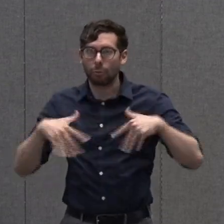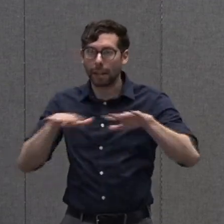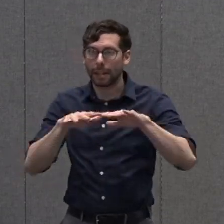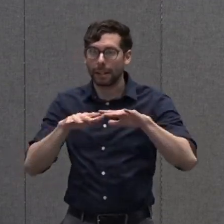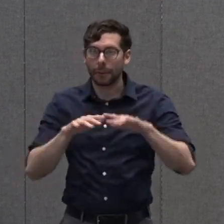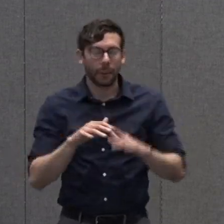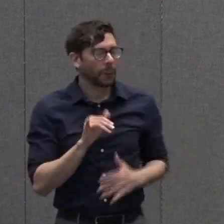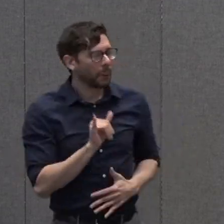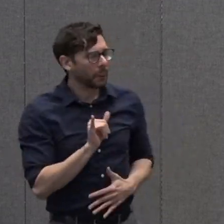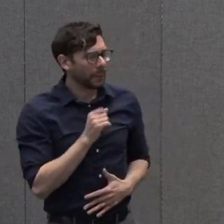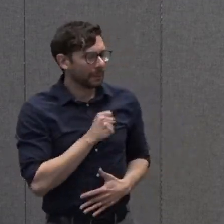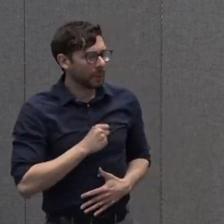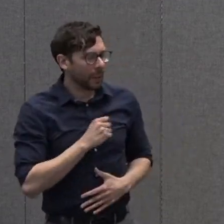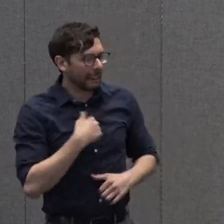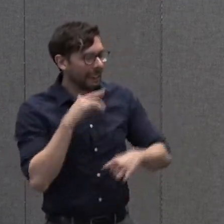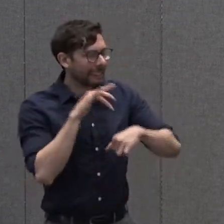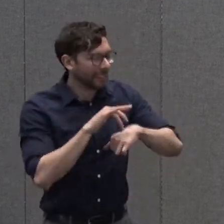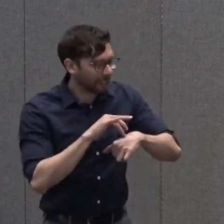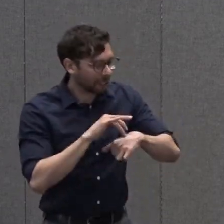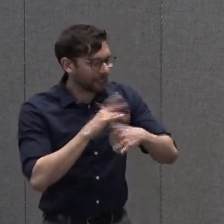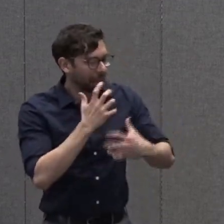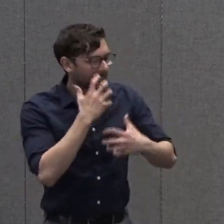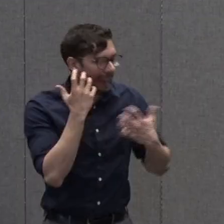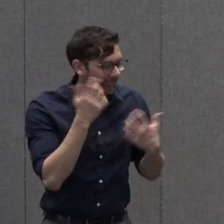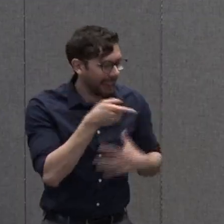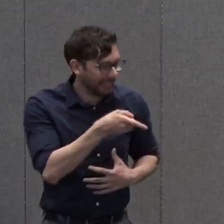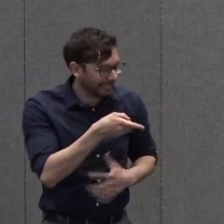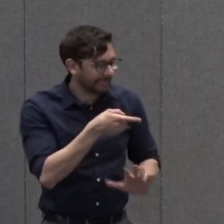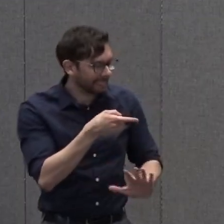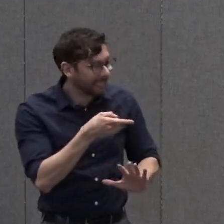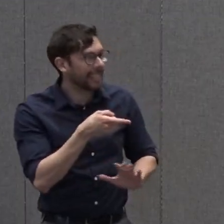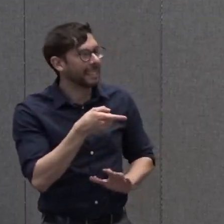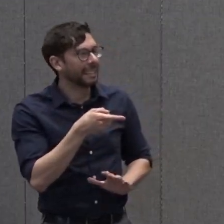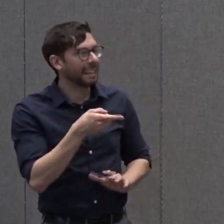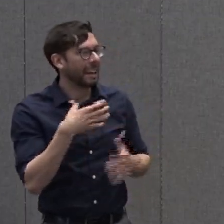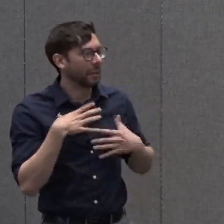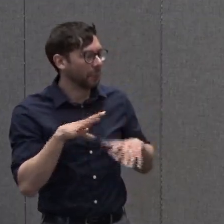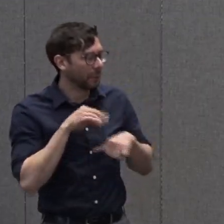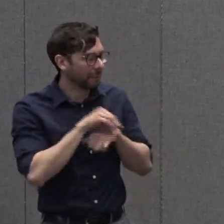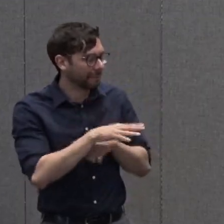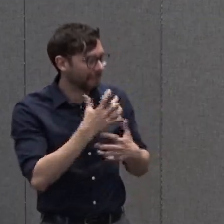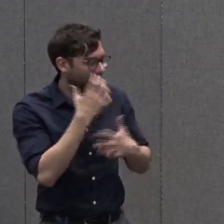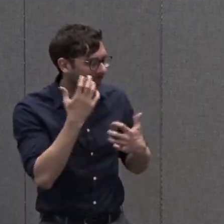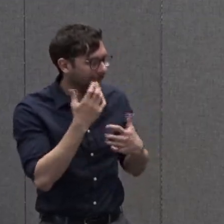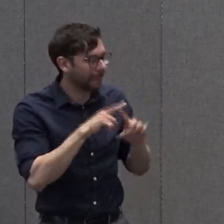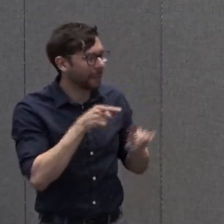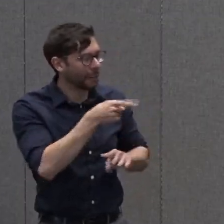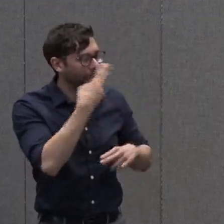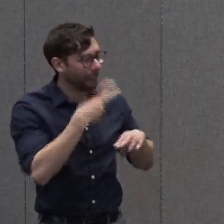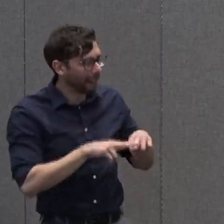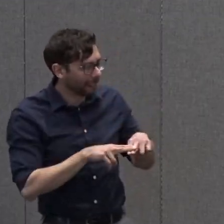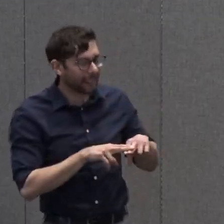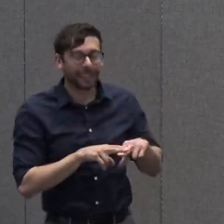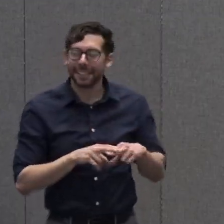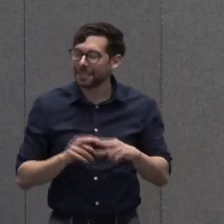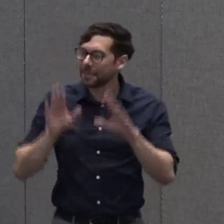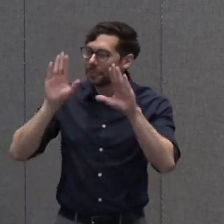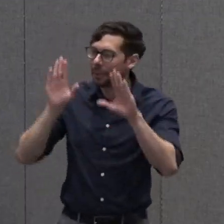But you're very fun, oh my goodness. Isn't she wonderful, though. Why do they call them a monster, though?